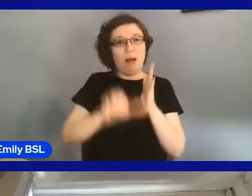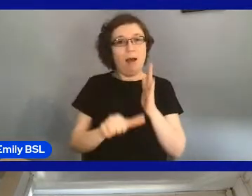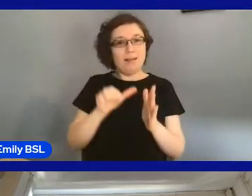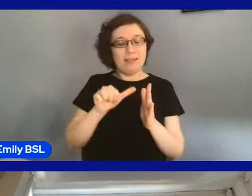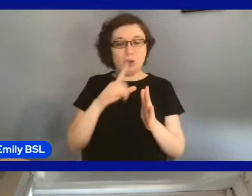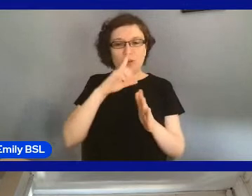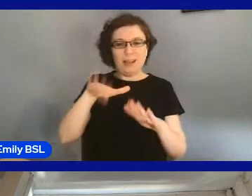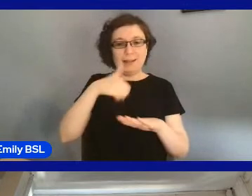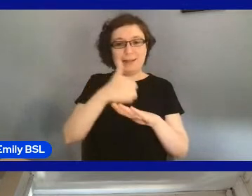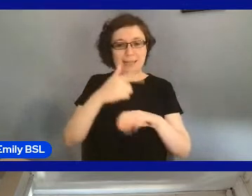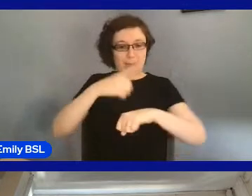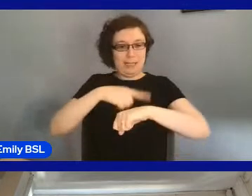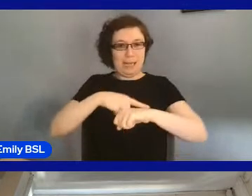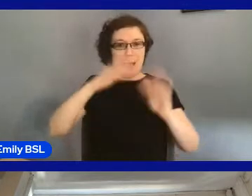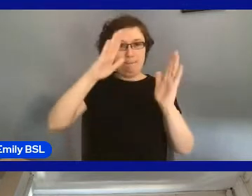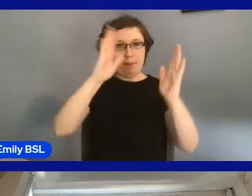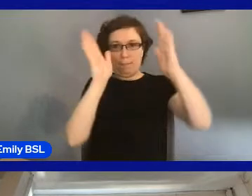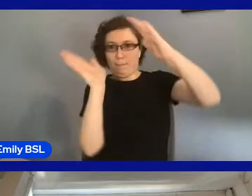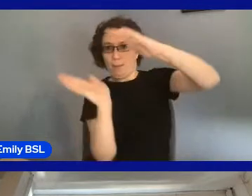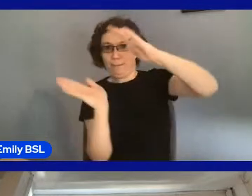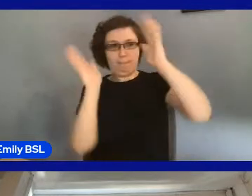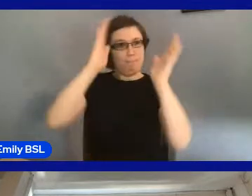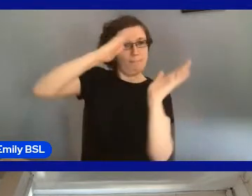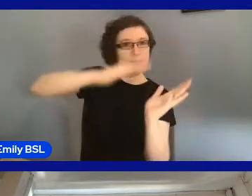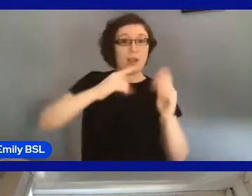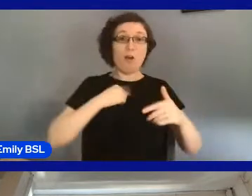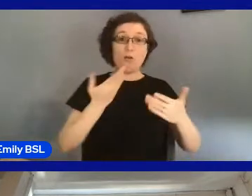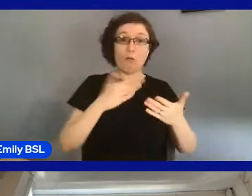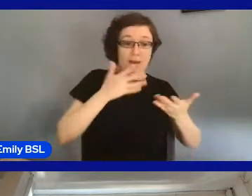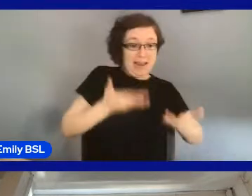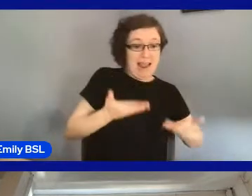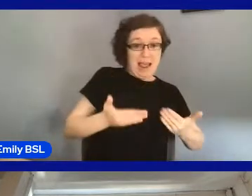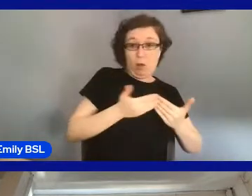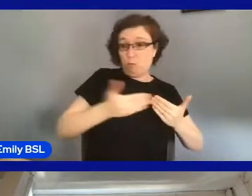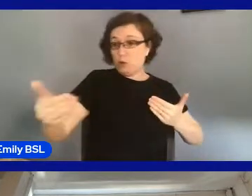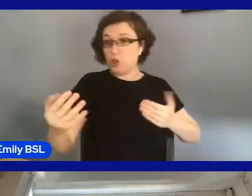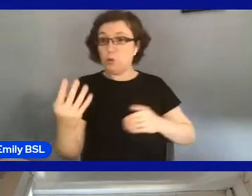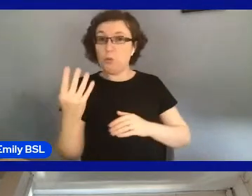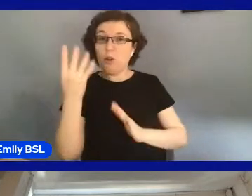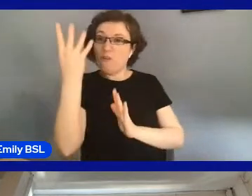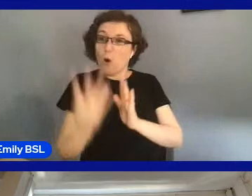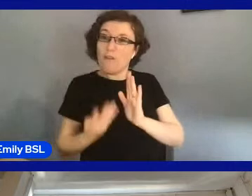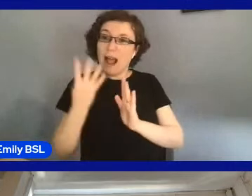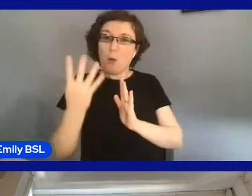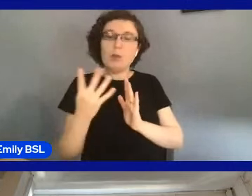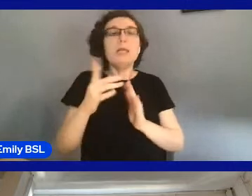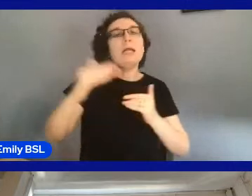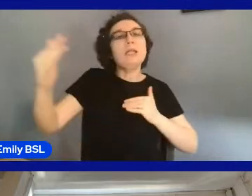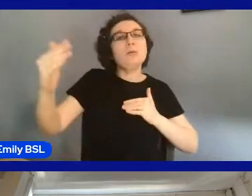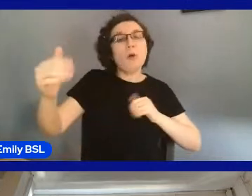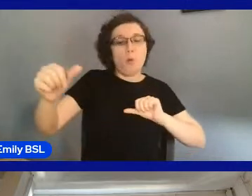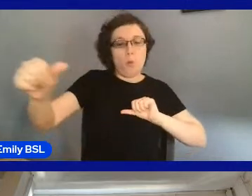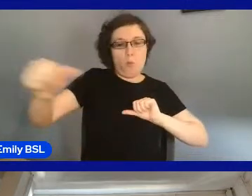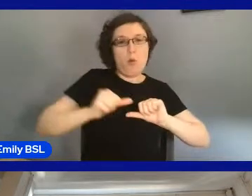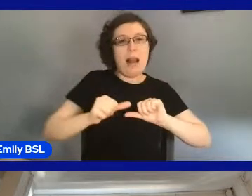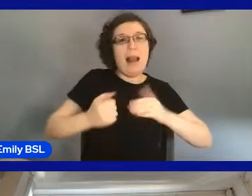This is where this clock interface started, you can set the different windows from where you are now, to four hours